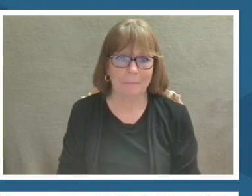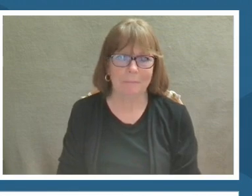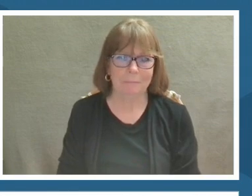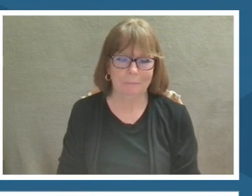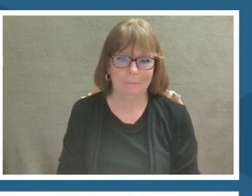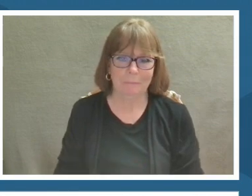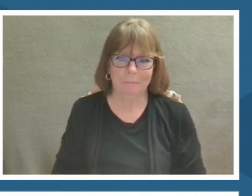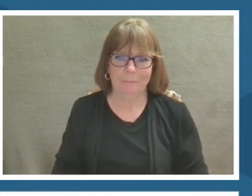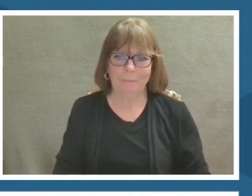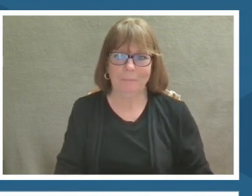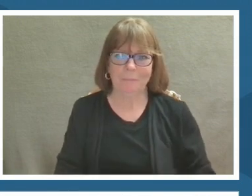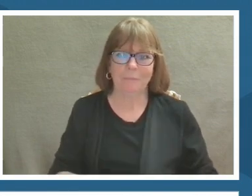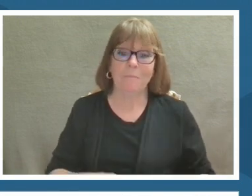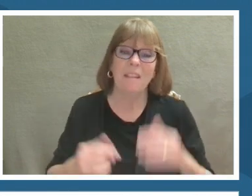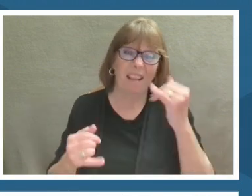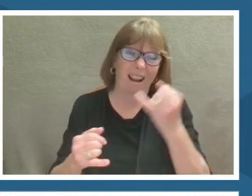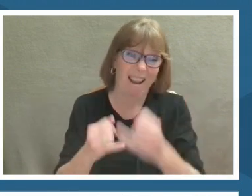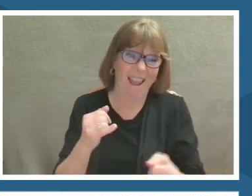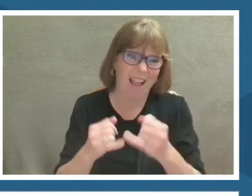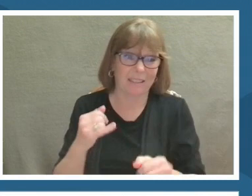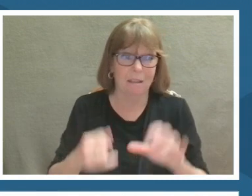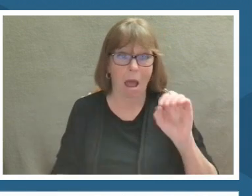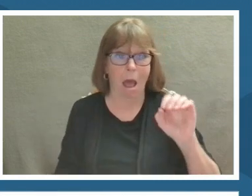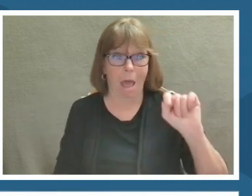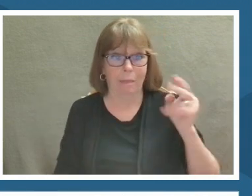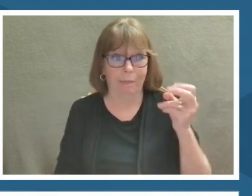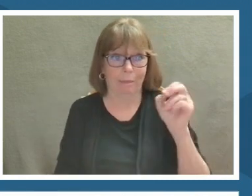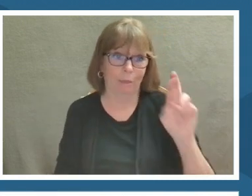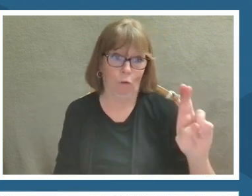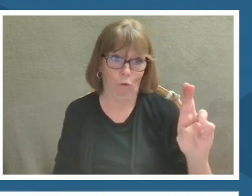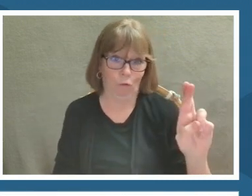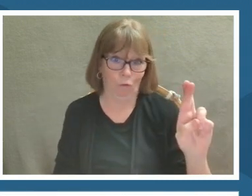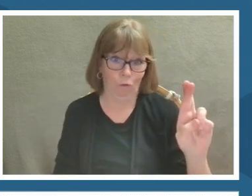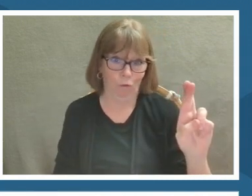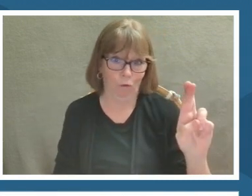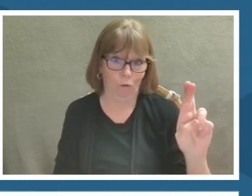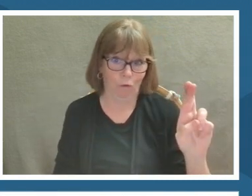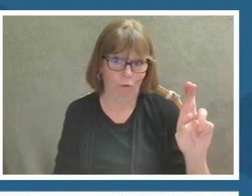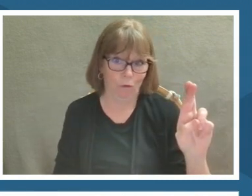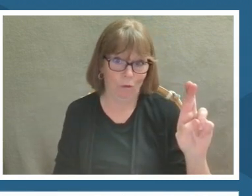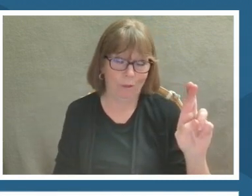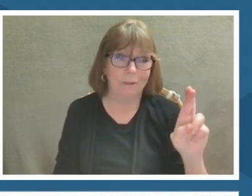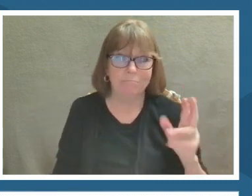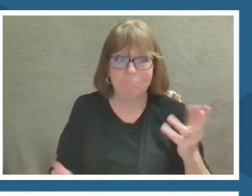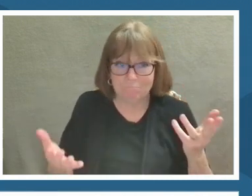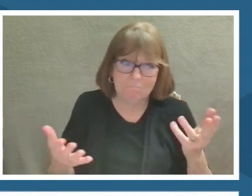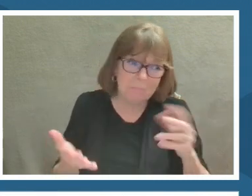stem education for sustainability development